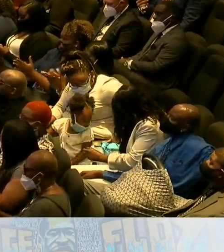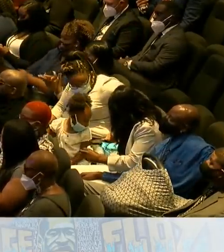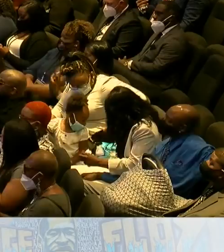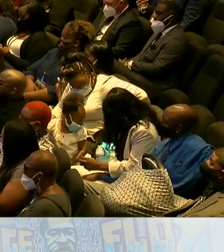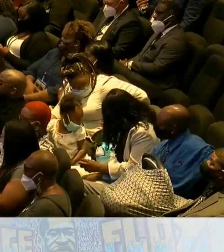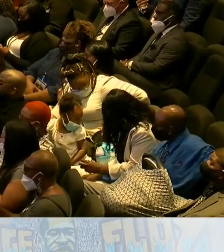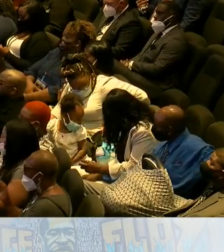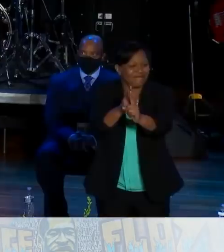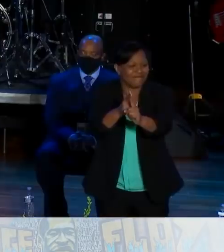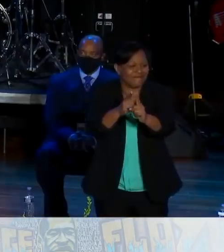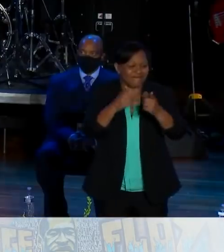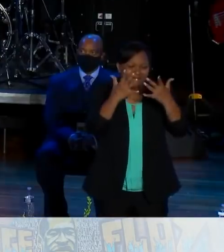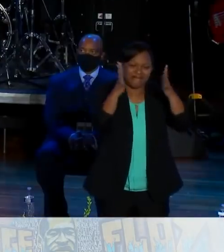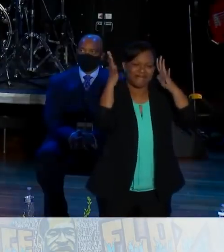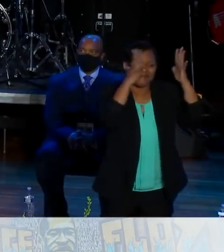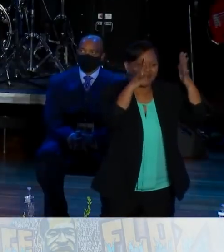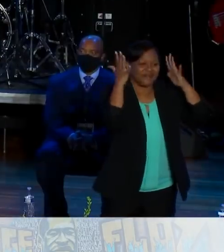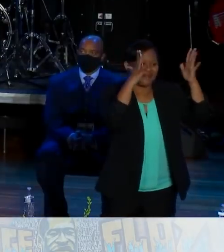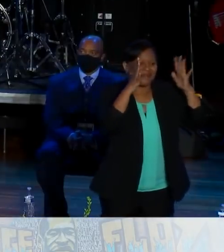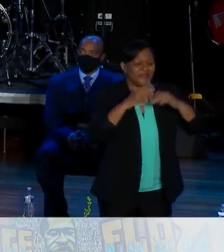OF ASPIRING YOUNG BLACK AMERICAN LEADERS.